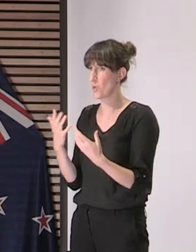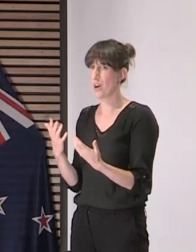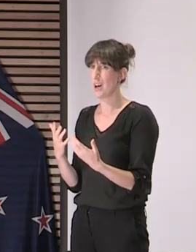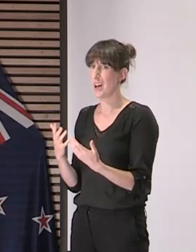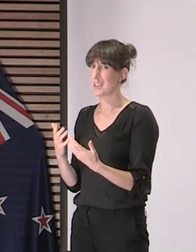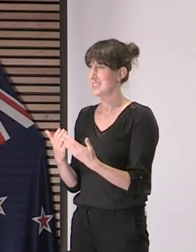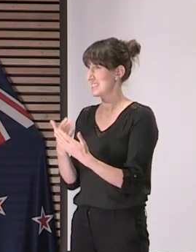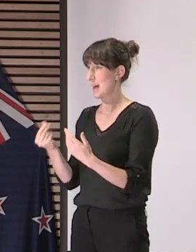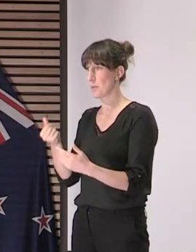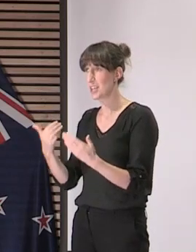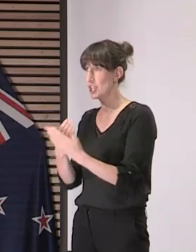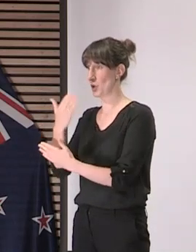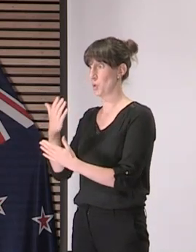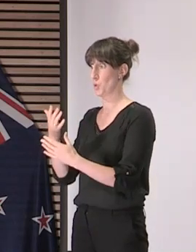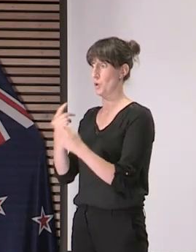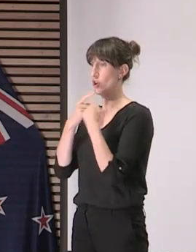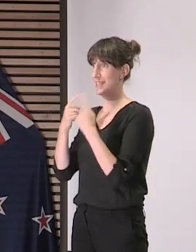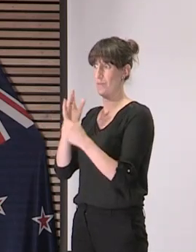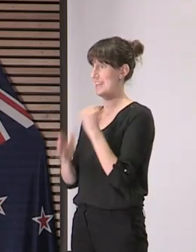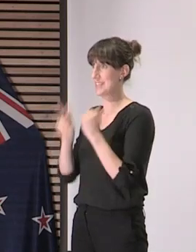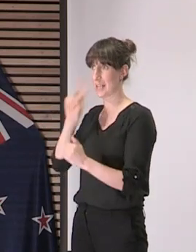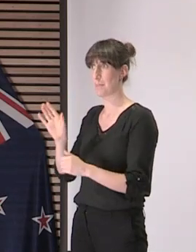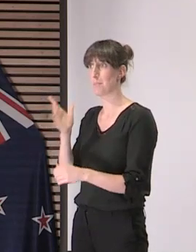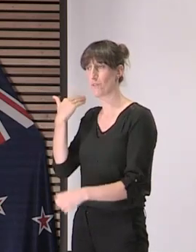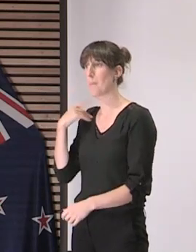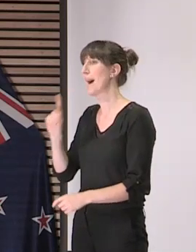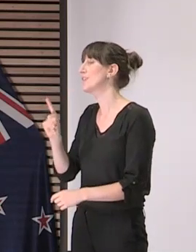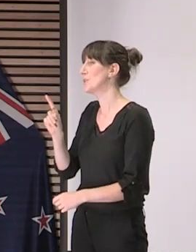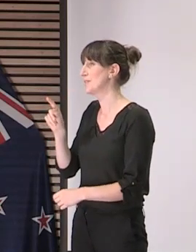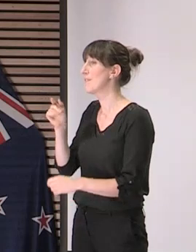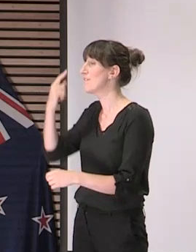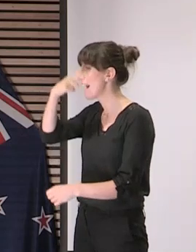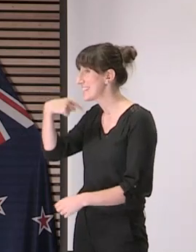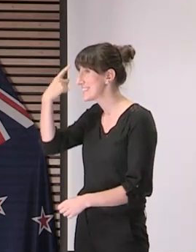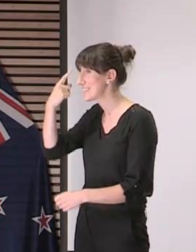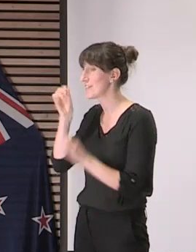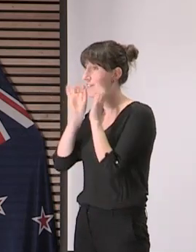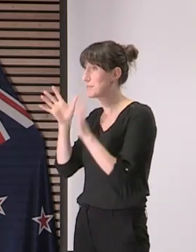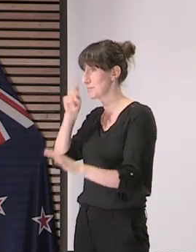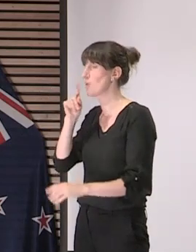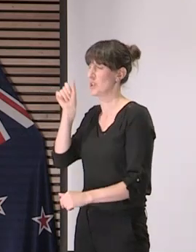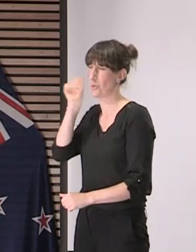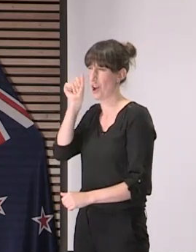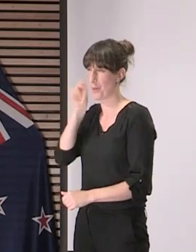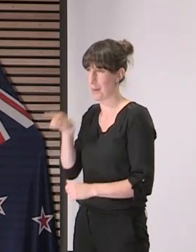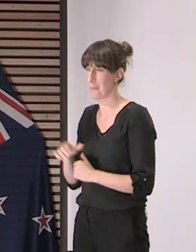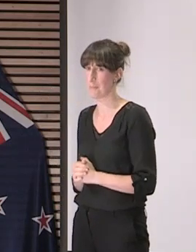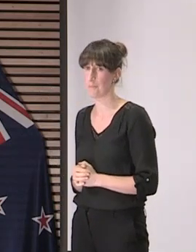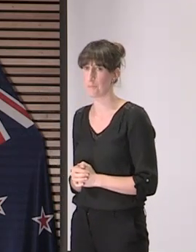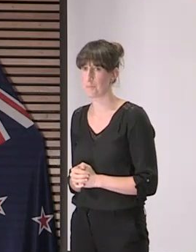joining up the content. And some will be new content. There's some familiar faces, I think, you will expect to see